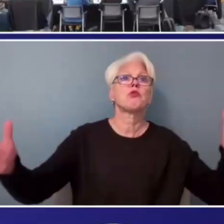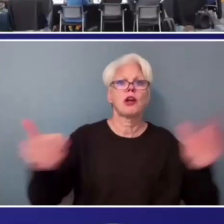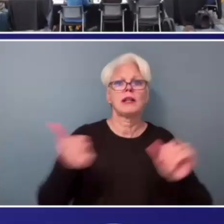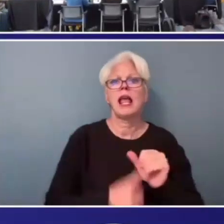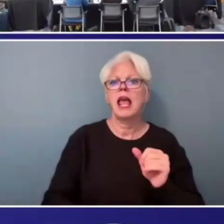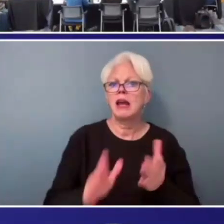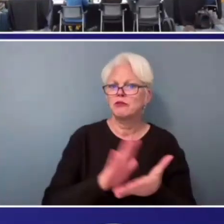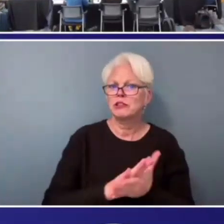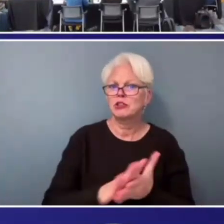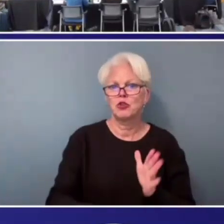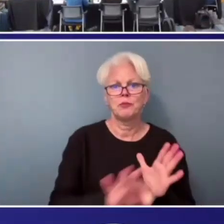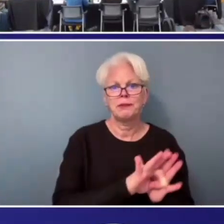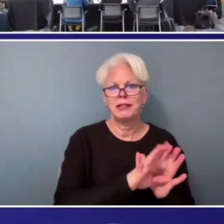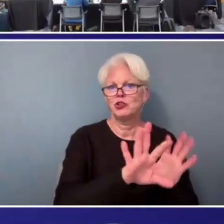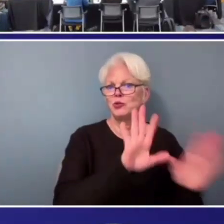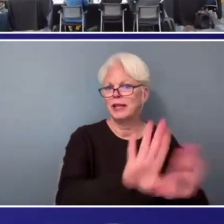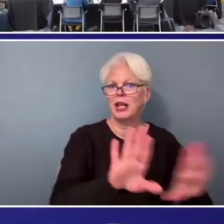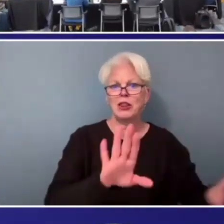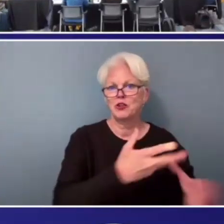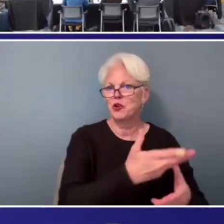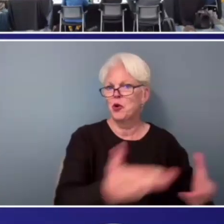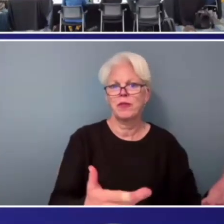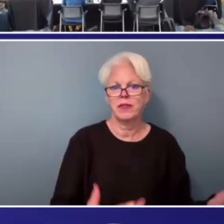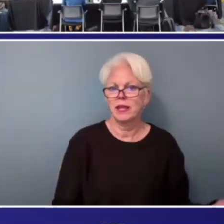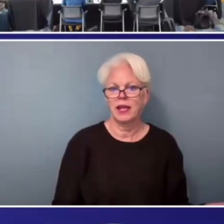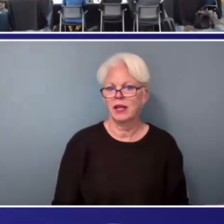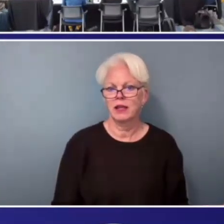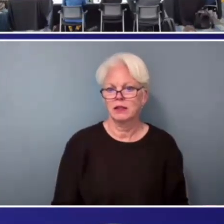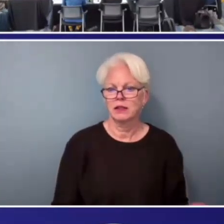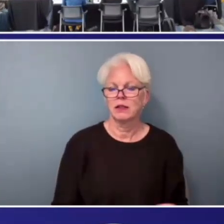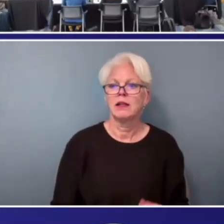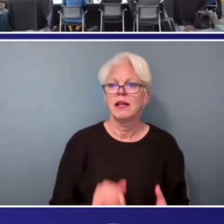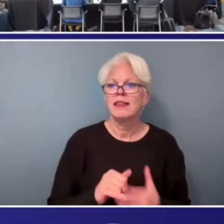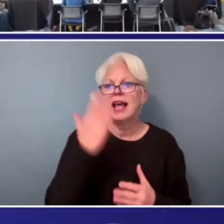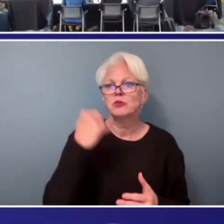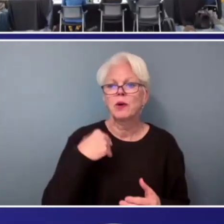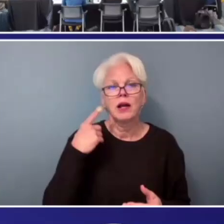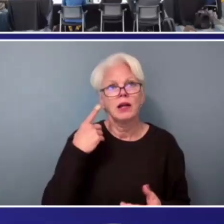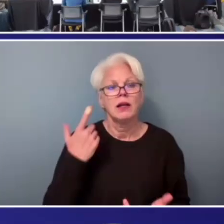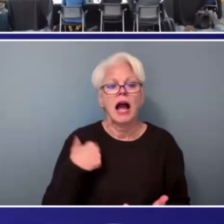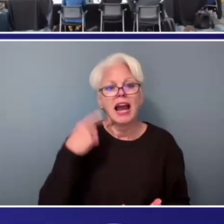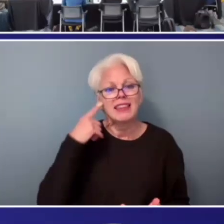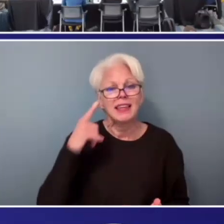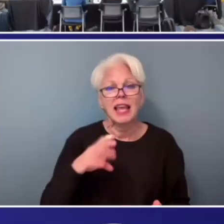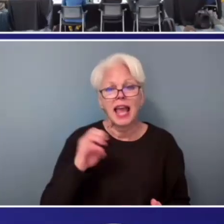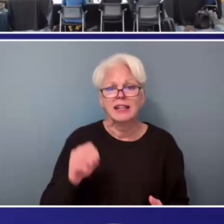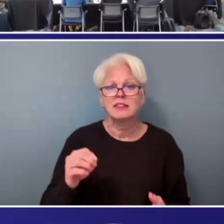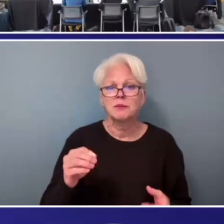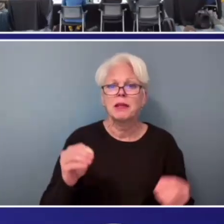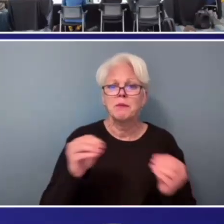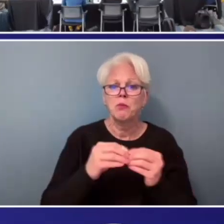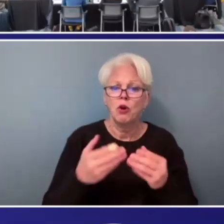their own thing. That's -- so that's why I think it, I think it needs to be broadened because of the but not limited to language.